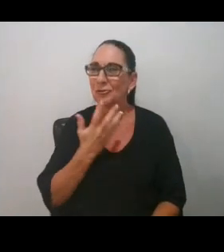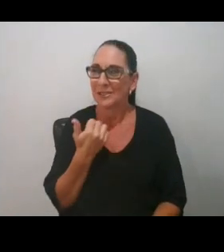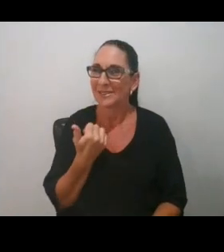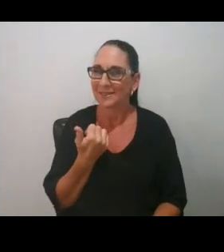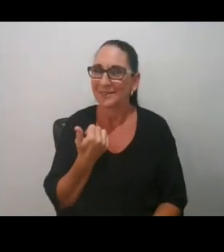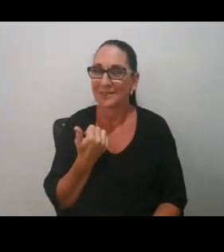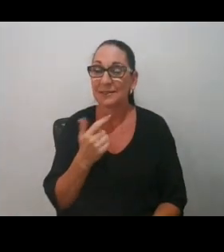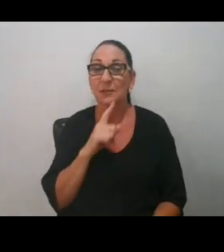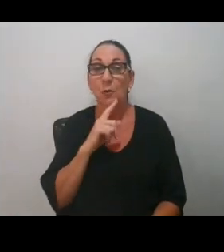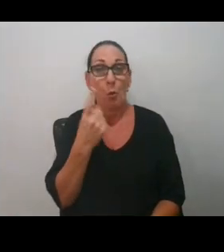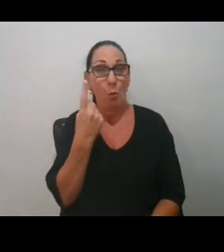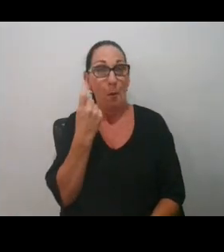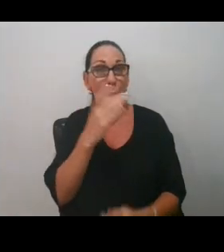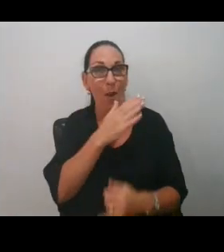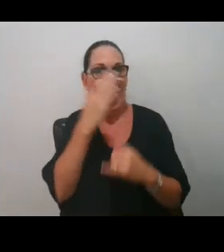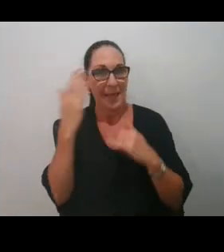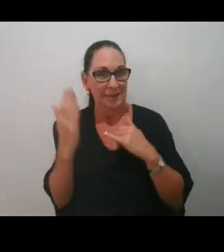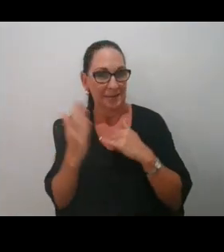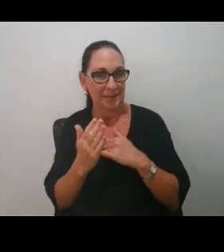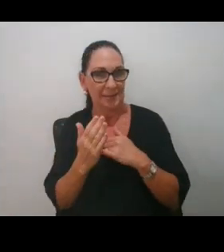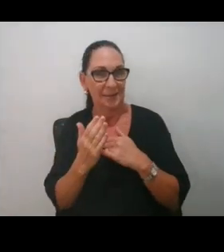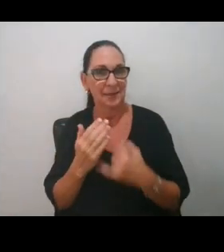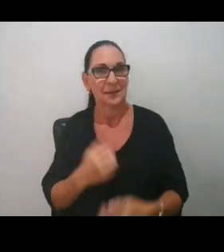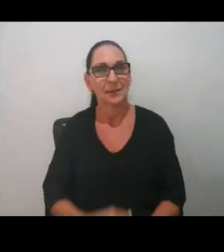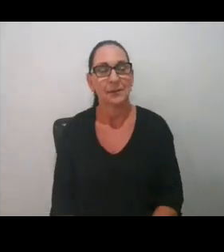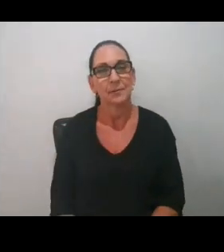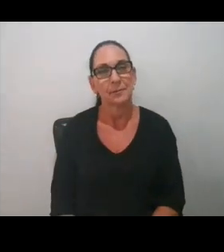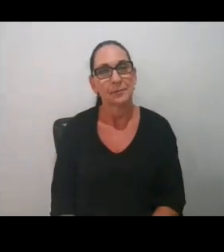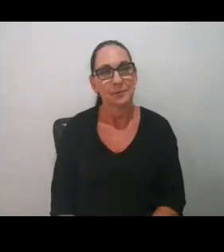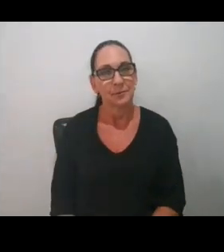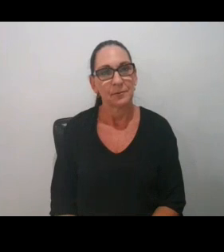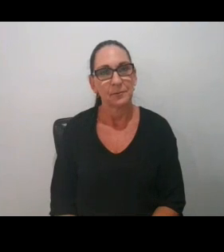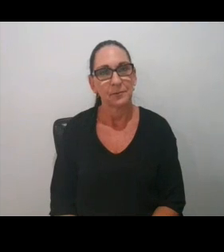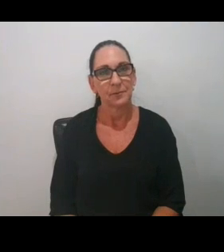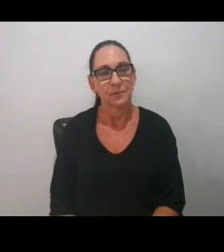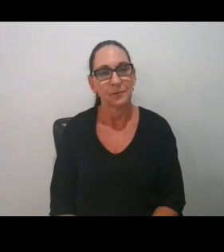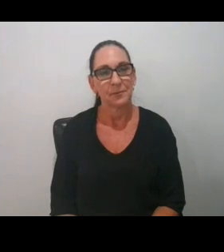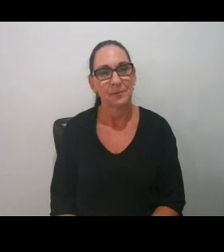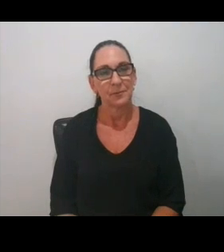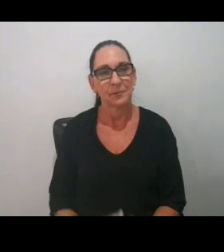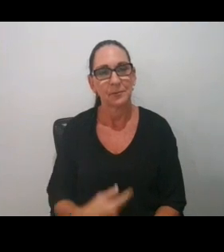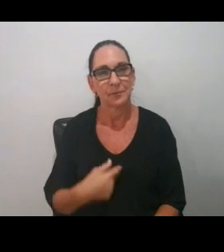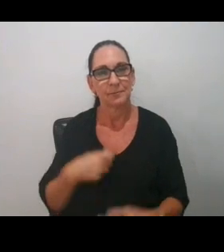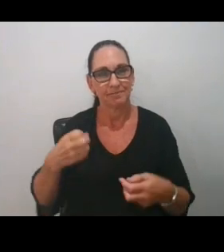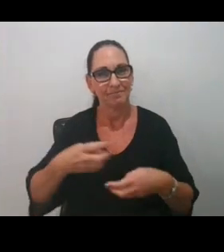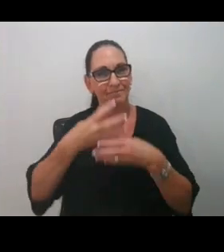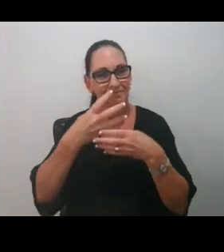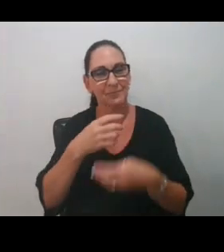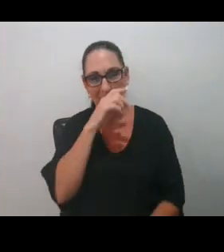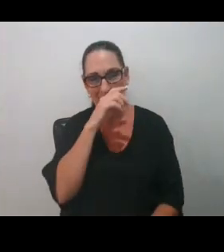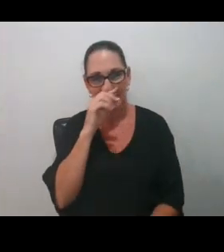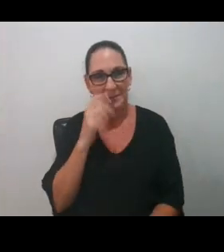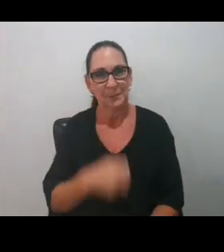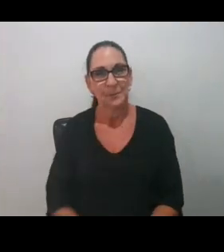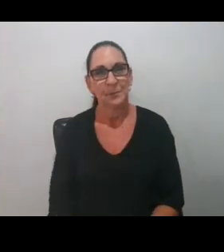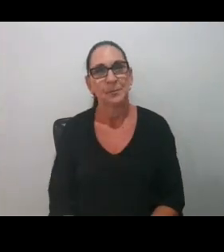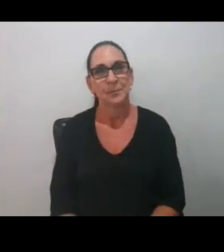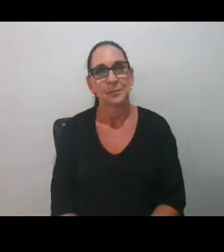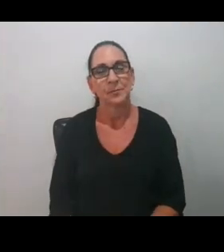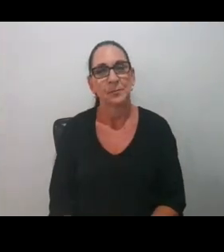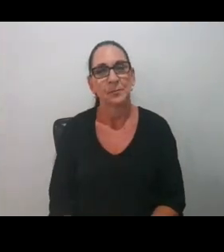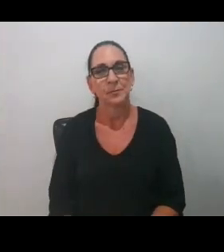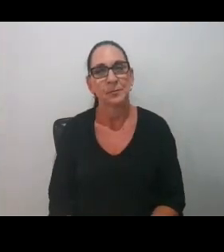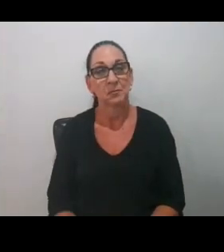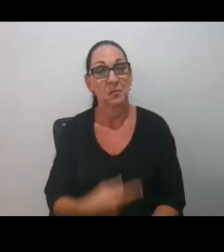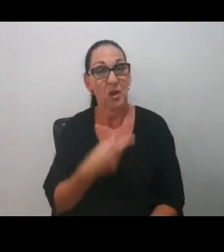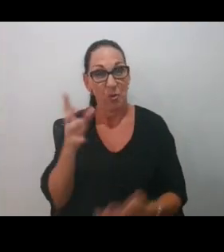poll I'll just launch this one for you now it's have you referred clients to qac